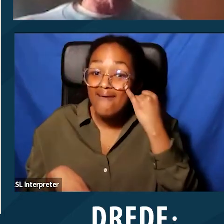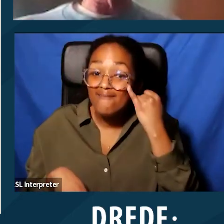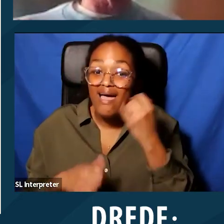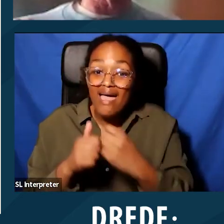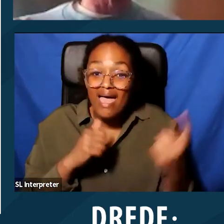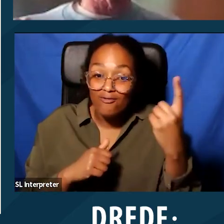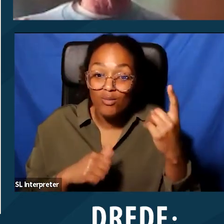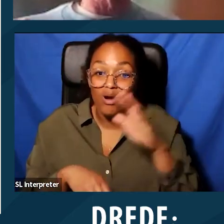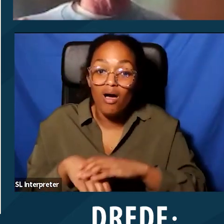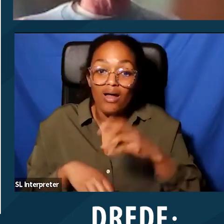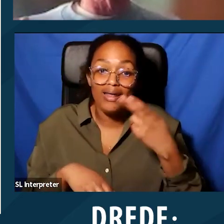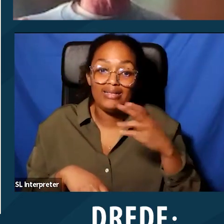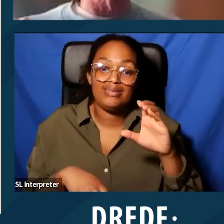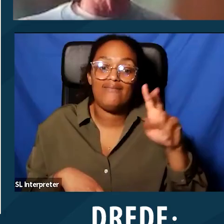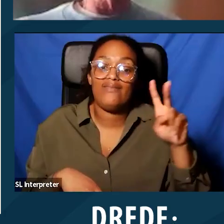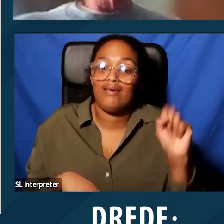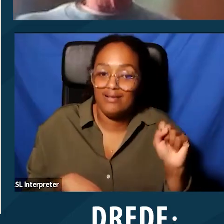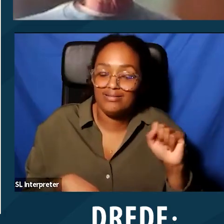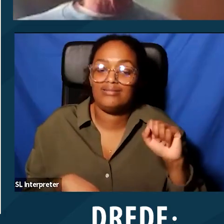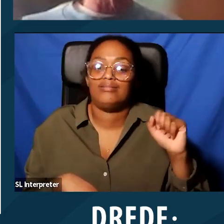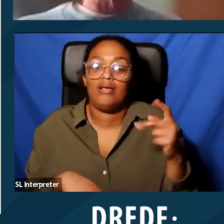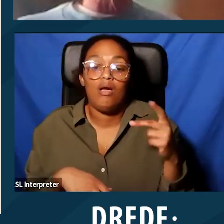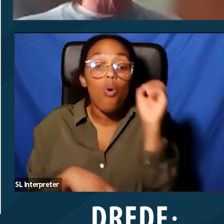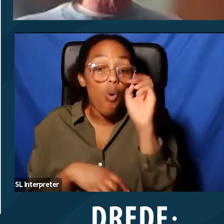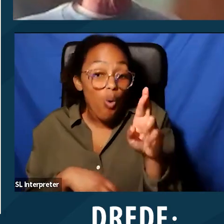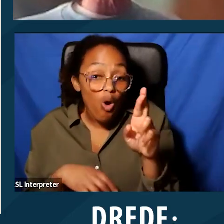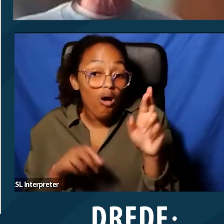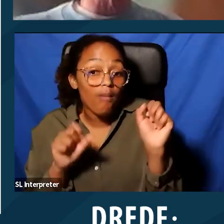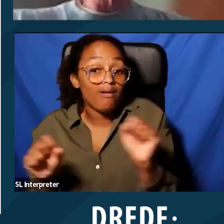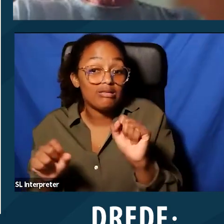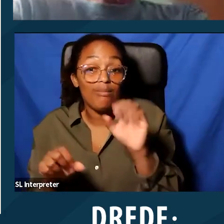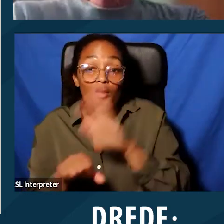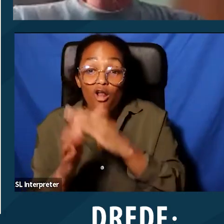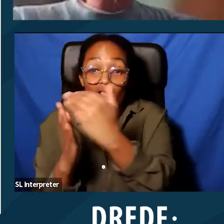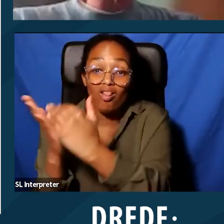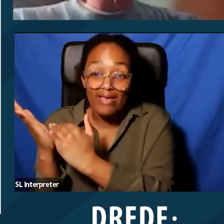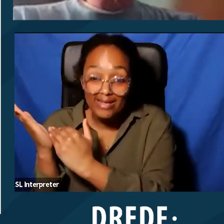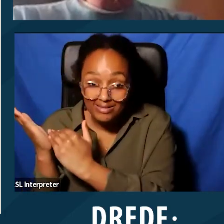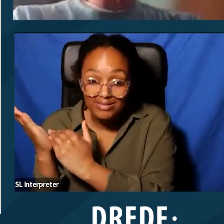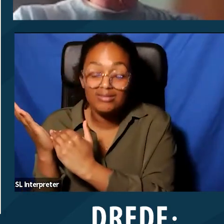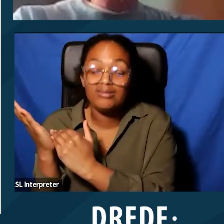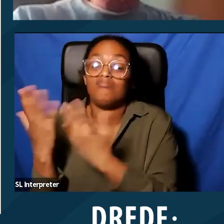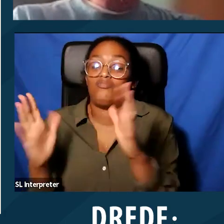programs to exercise their options to demand their mandatory benefit, states are required,